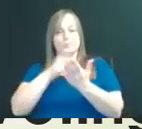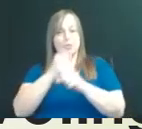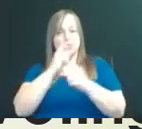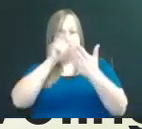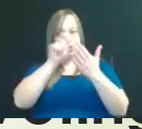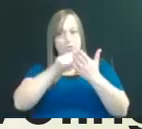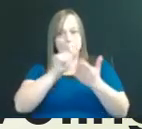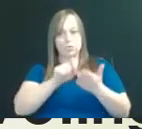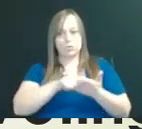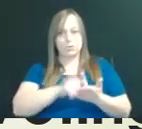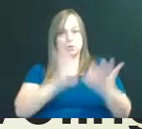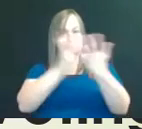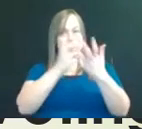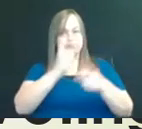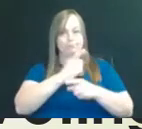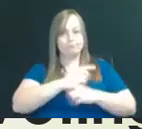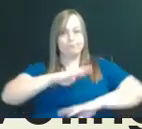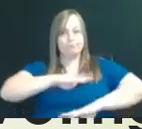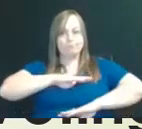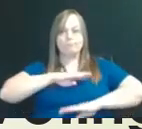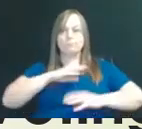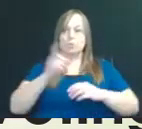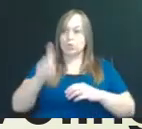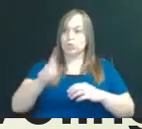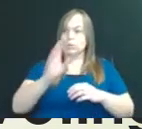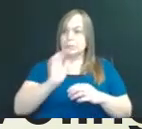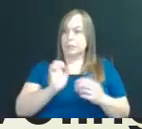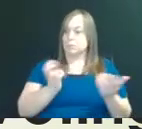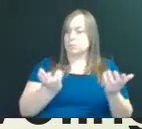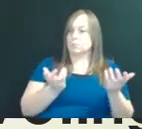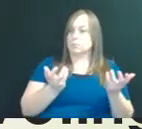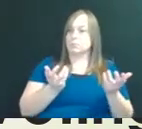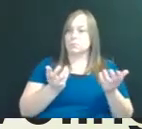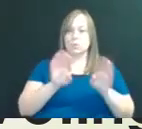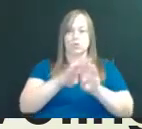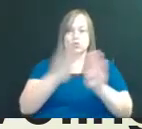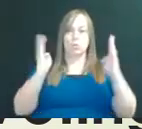and make sure that everything is as it should be. That the doorways are wide enough.